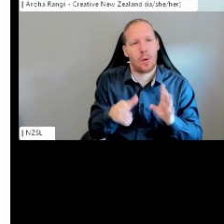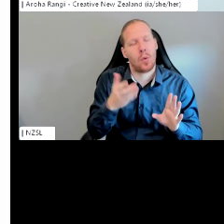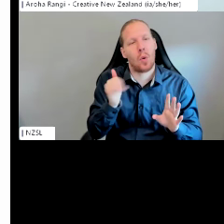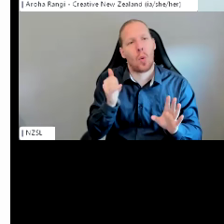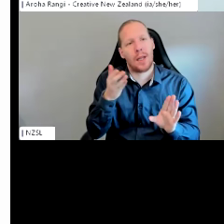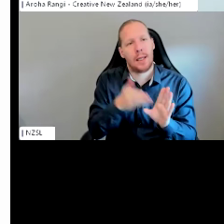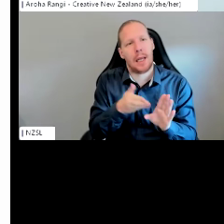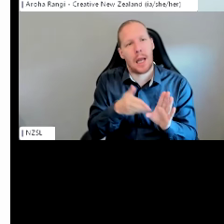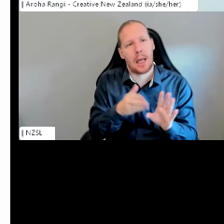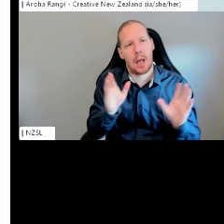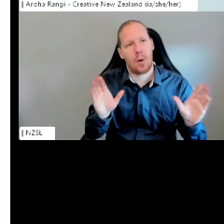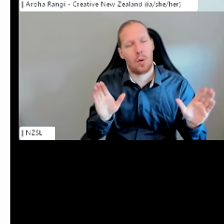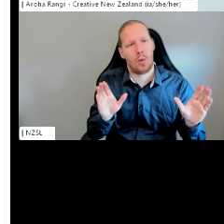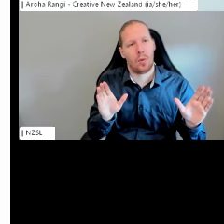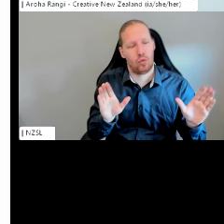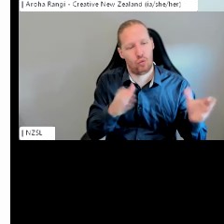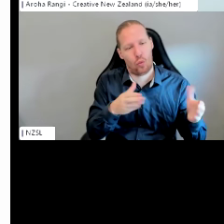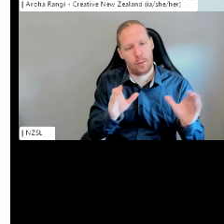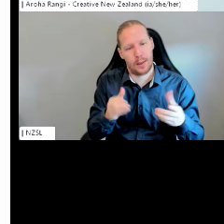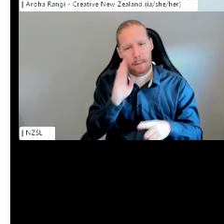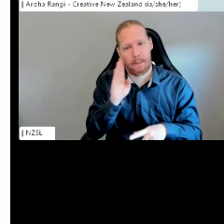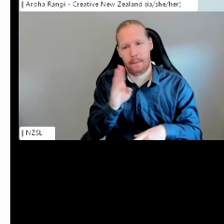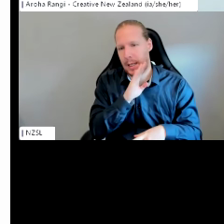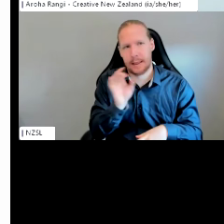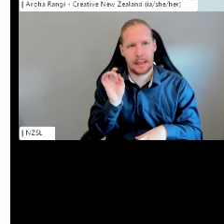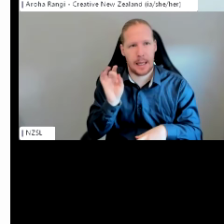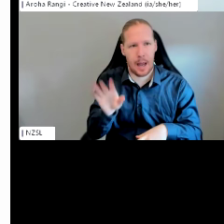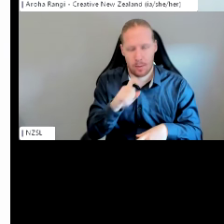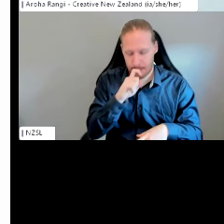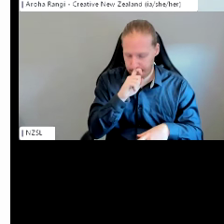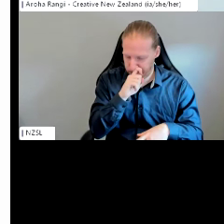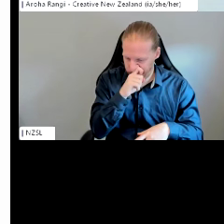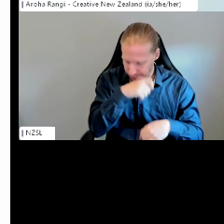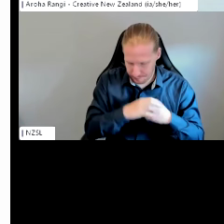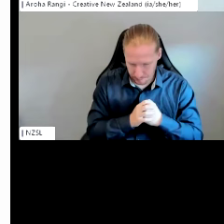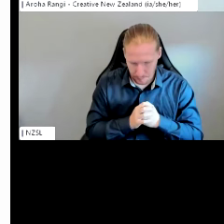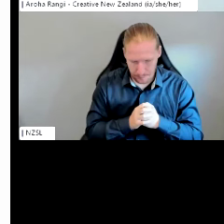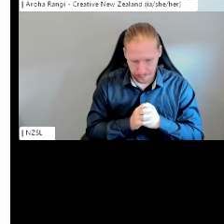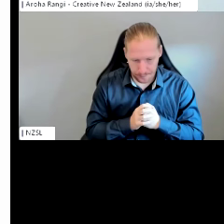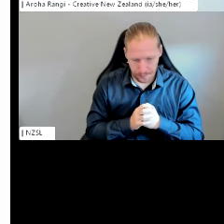uh on some of our events because they're exactly the same people who are more likely to donate. So,